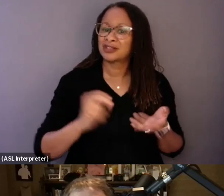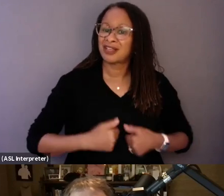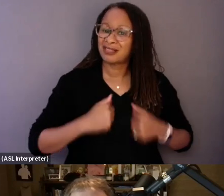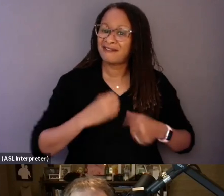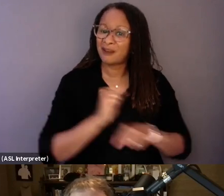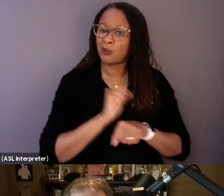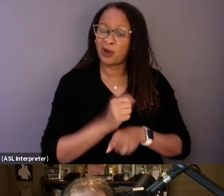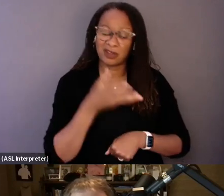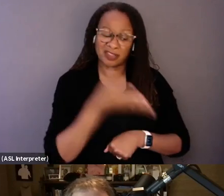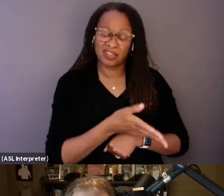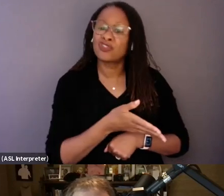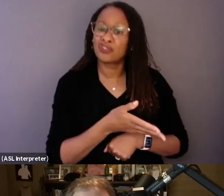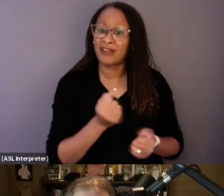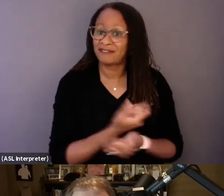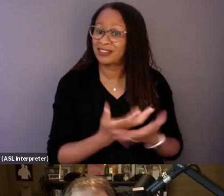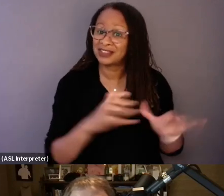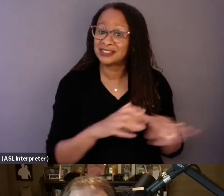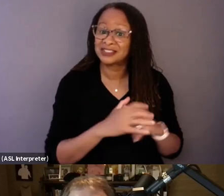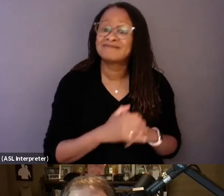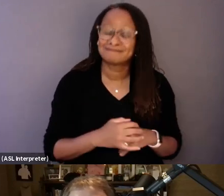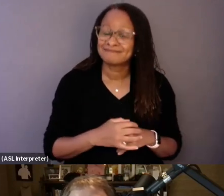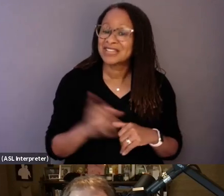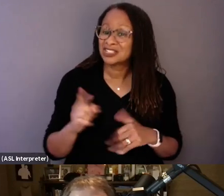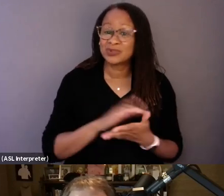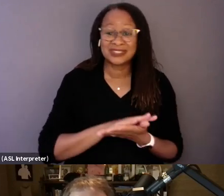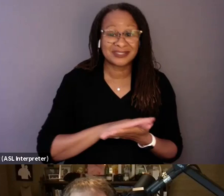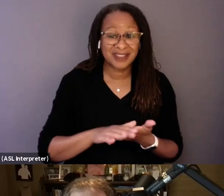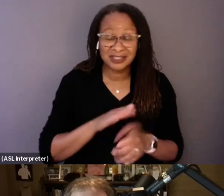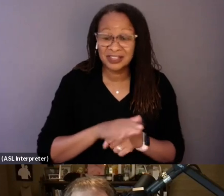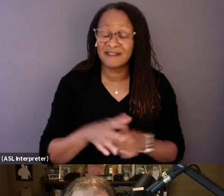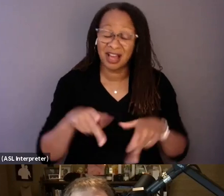And she was kind enough to let us kind of dig through it